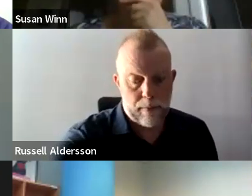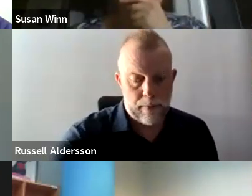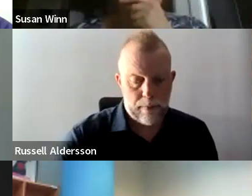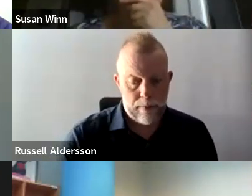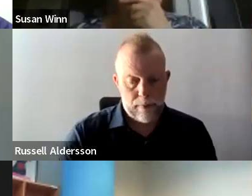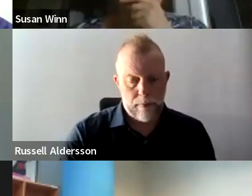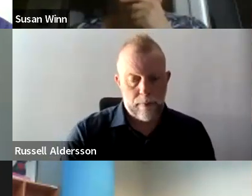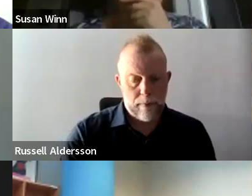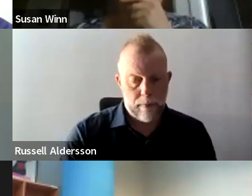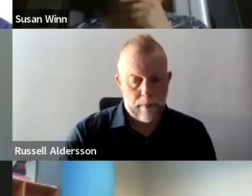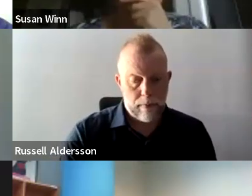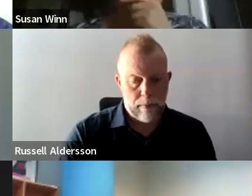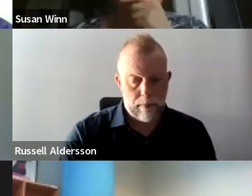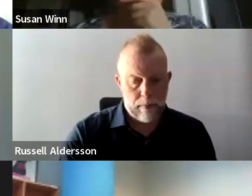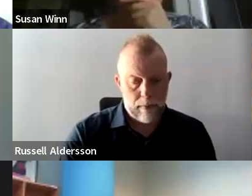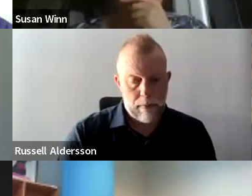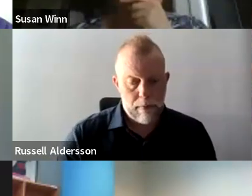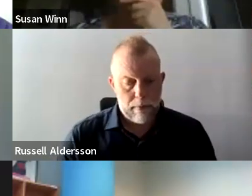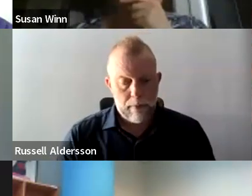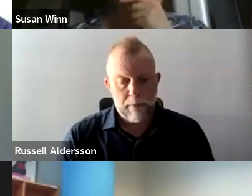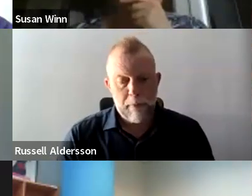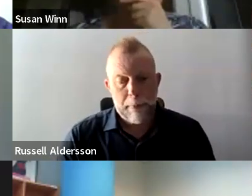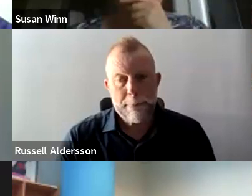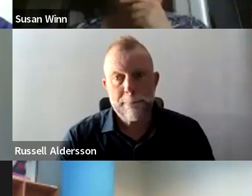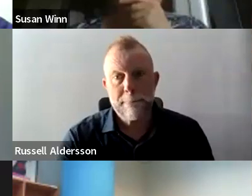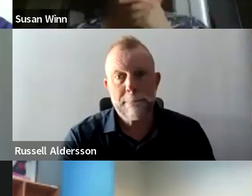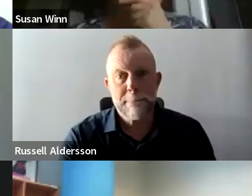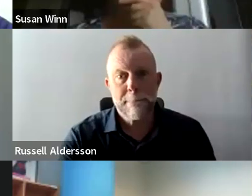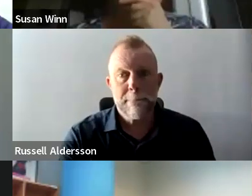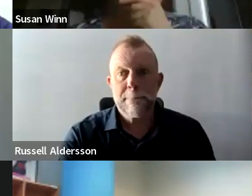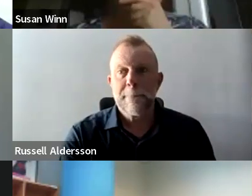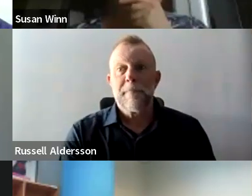Hello. Good afternoon. How lovely to welcome so many people